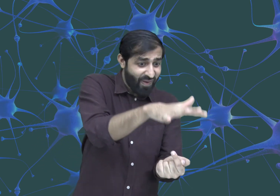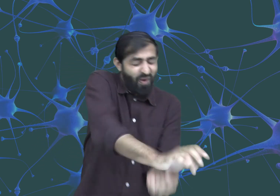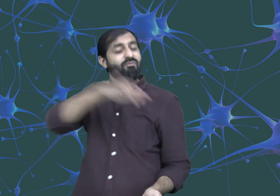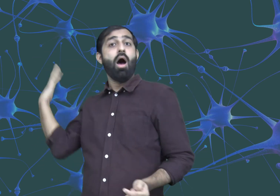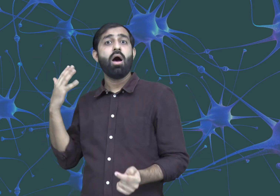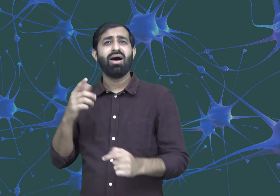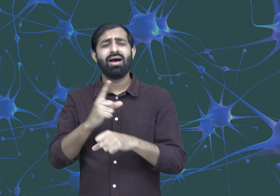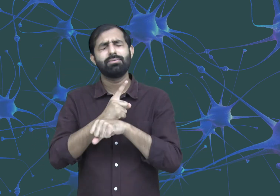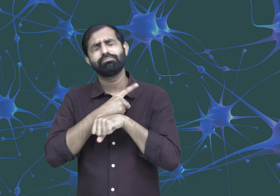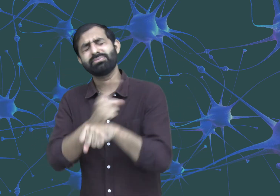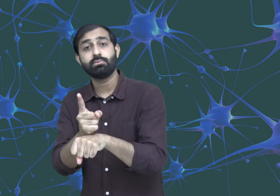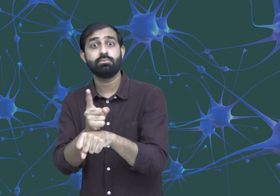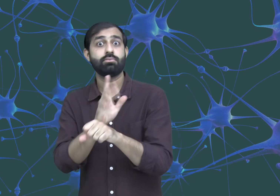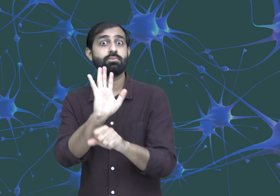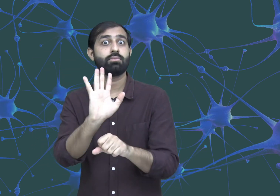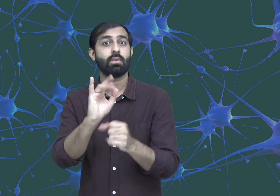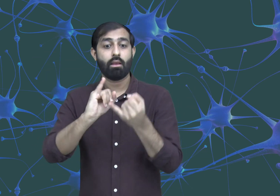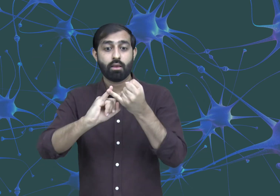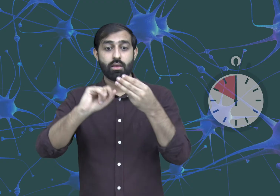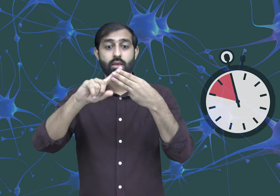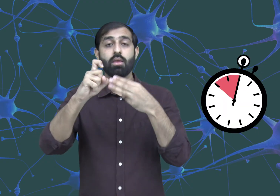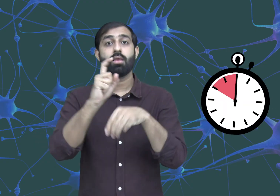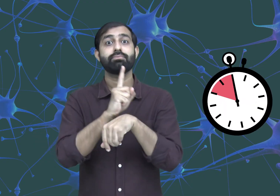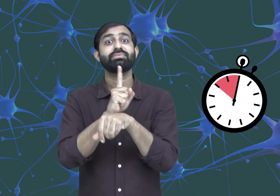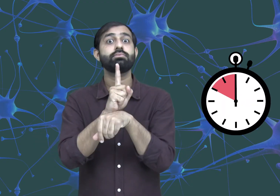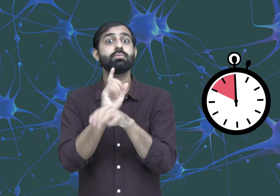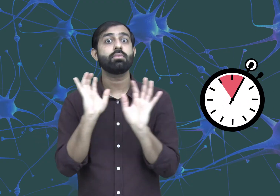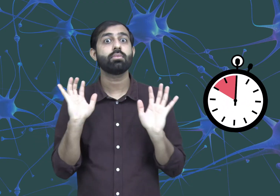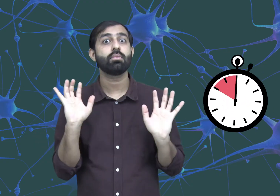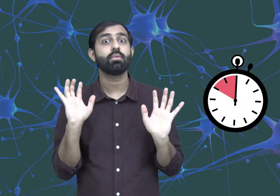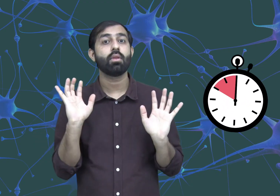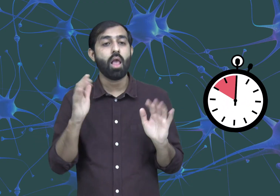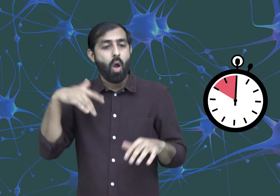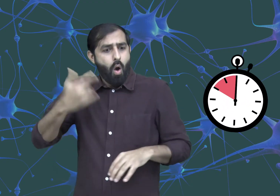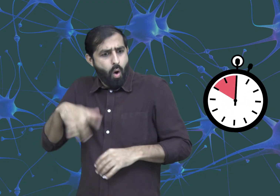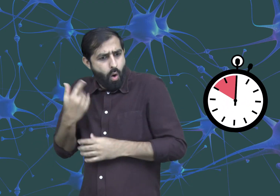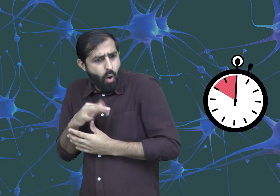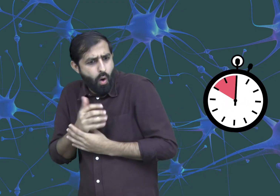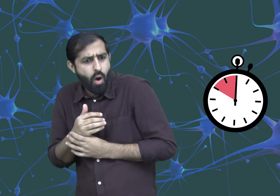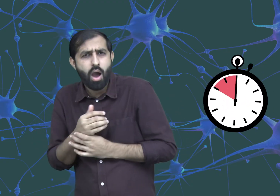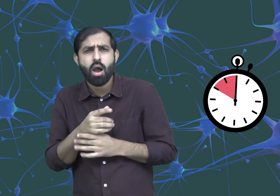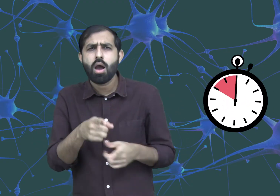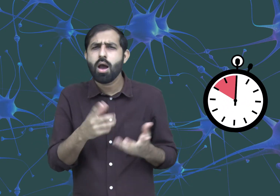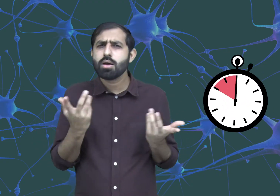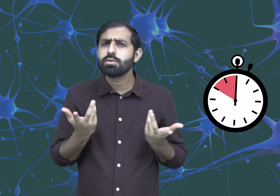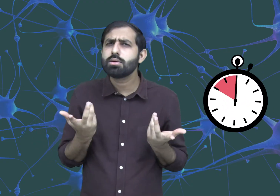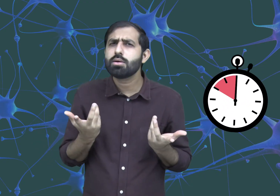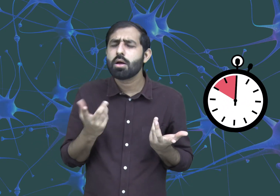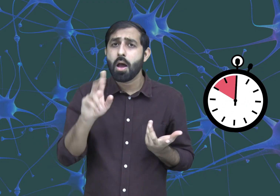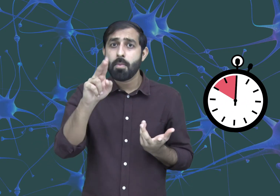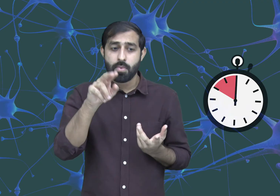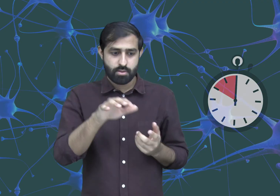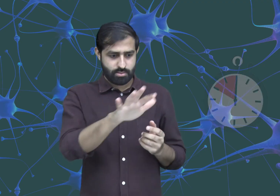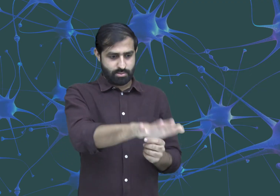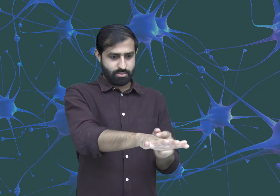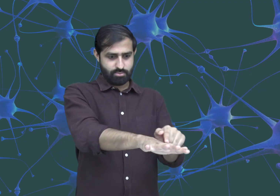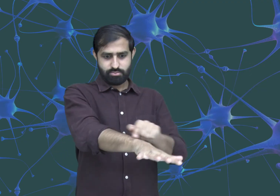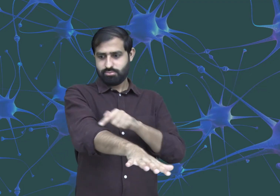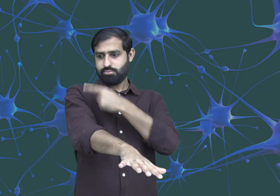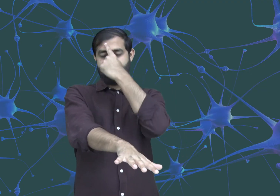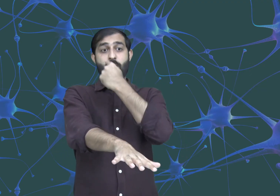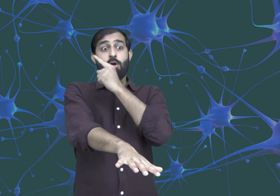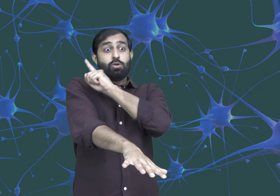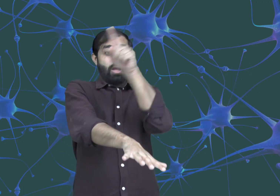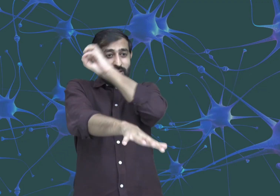are always immediate involuntary and sudden. These actions take place without the mind taking time to think.